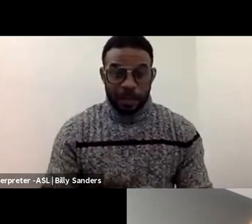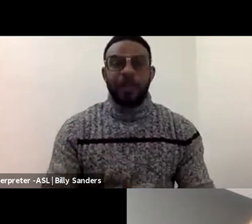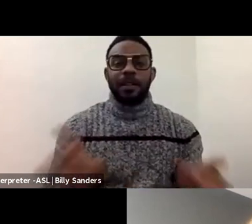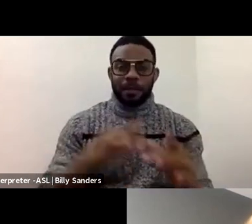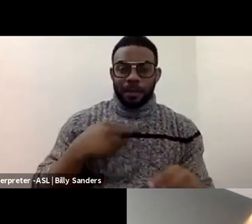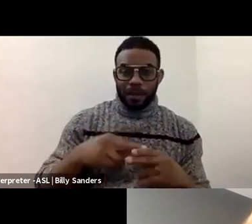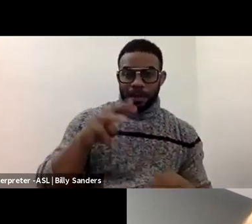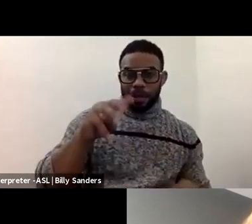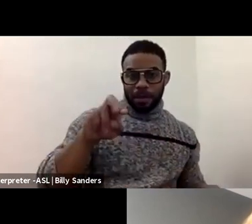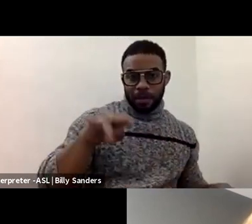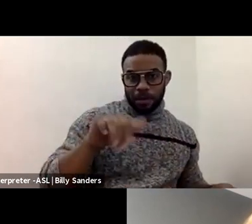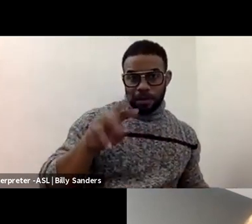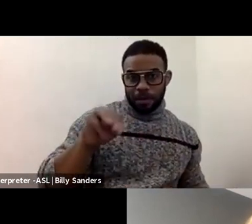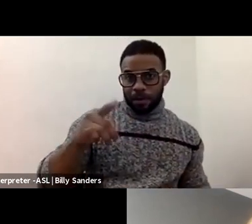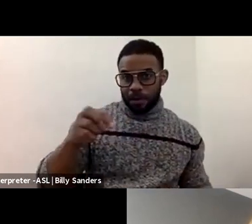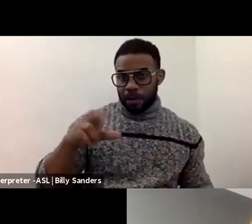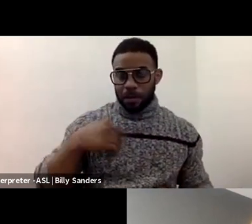is Maraina Montgomery and my pronouns are she and her.